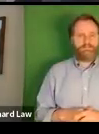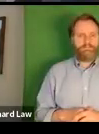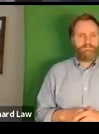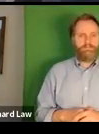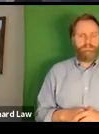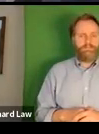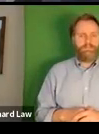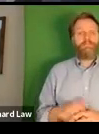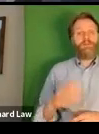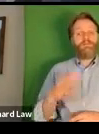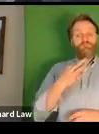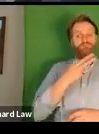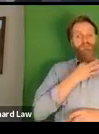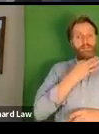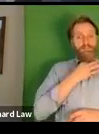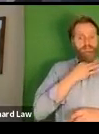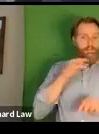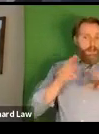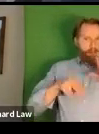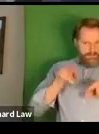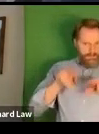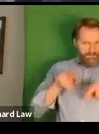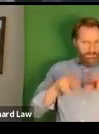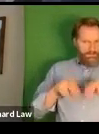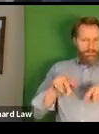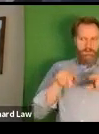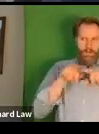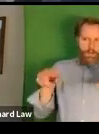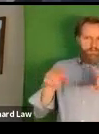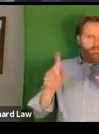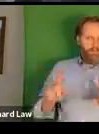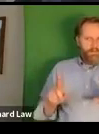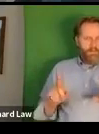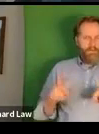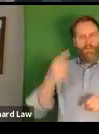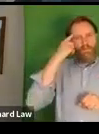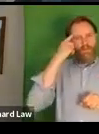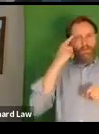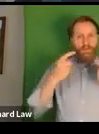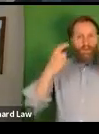be looking very closely at what in a courtroom would be classed as social